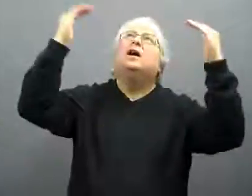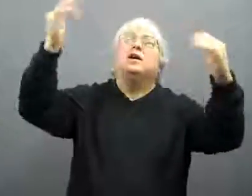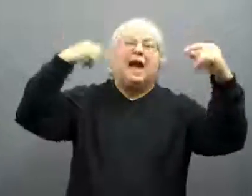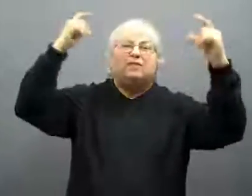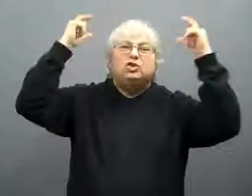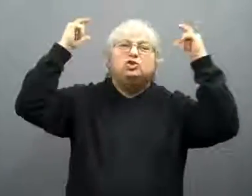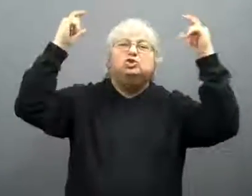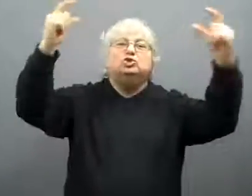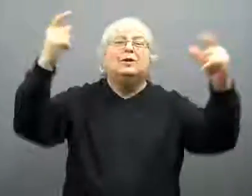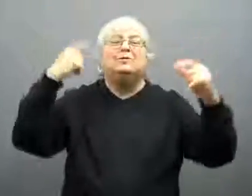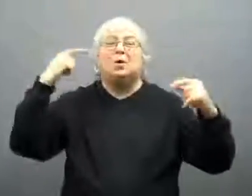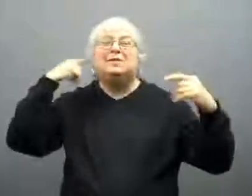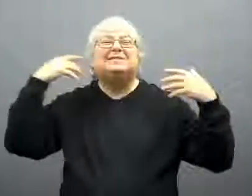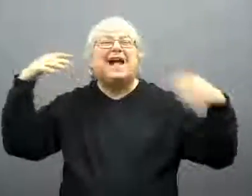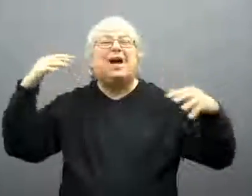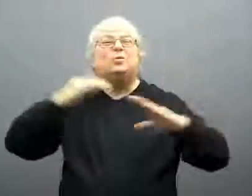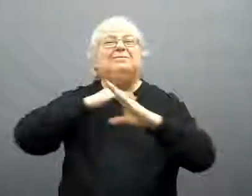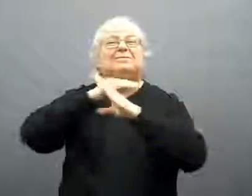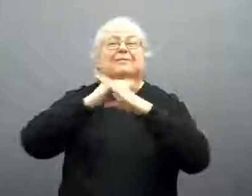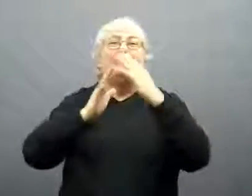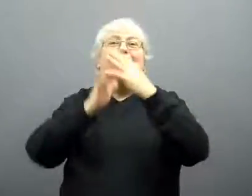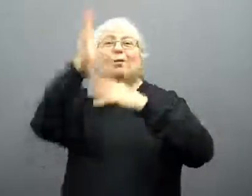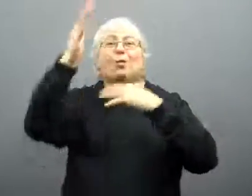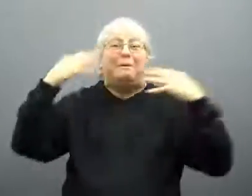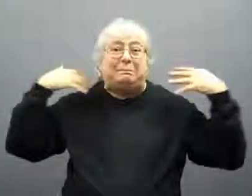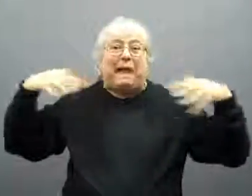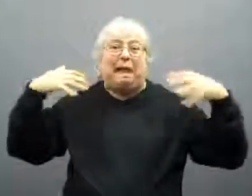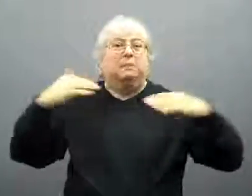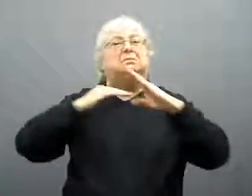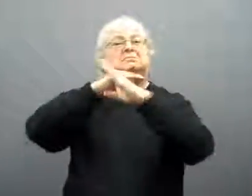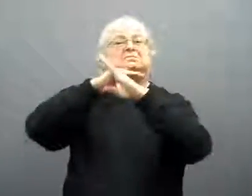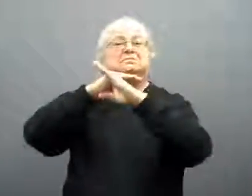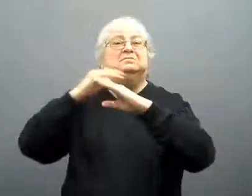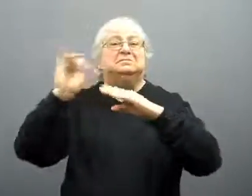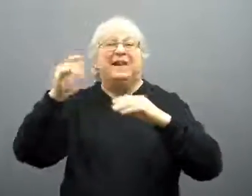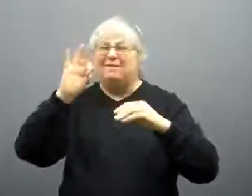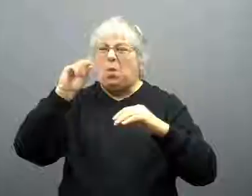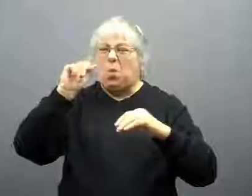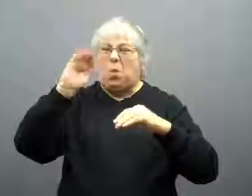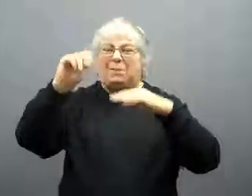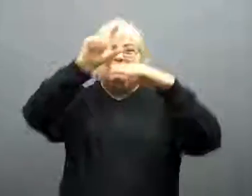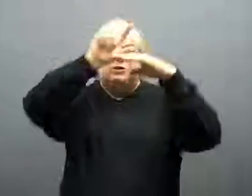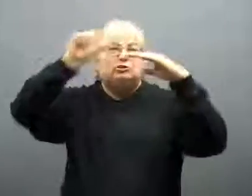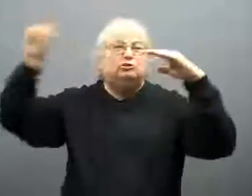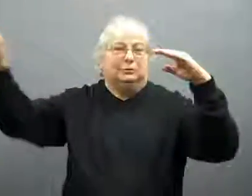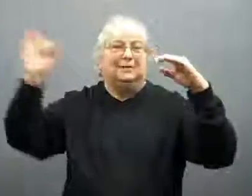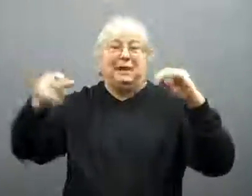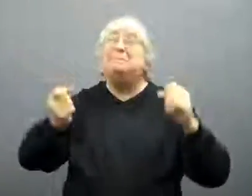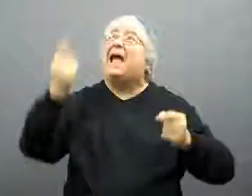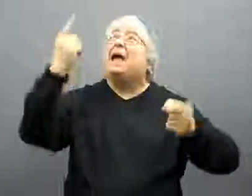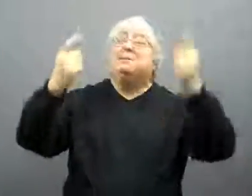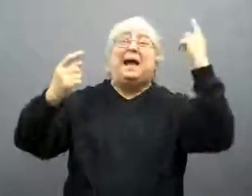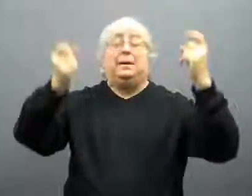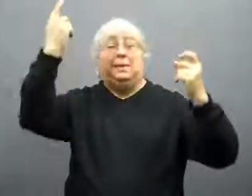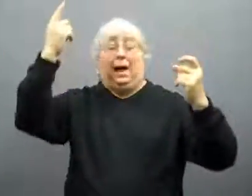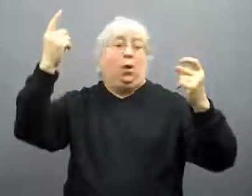The ceiling had soundproofing foam insulation.